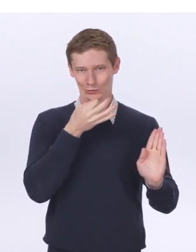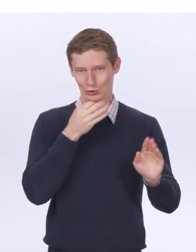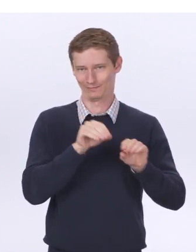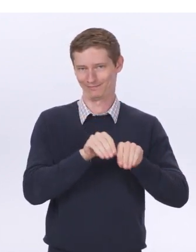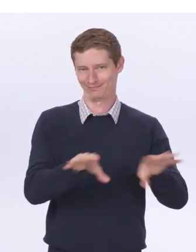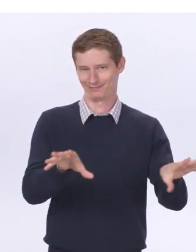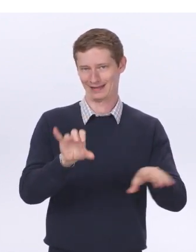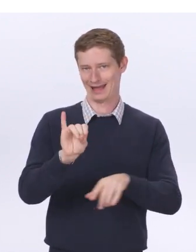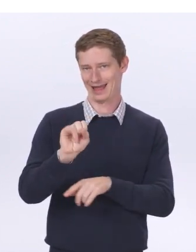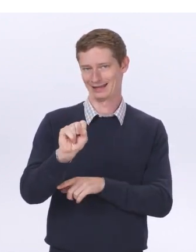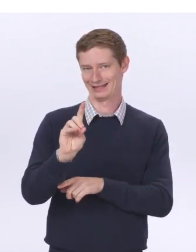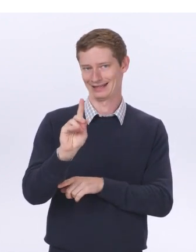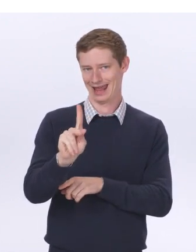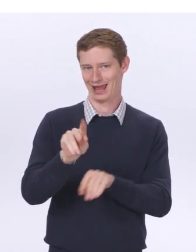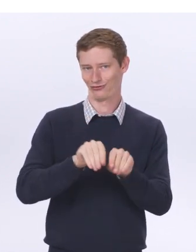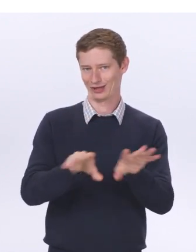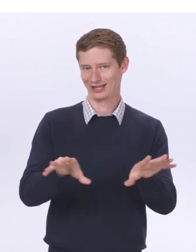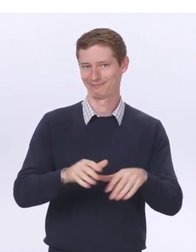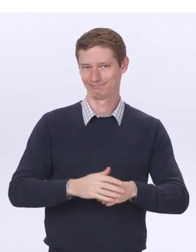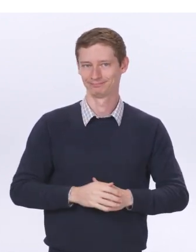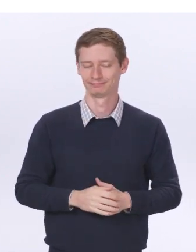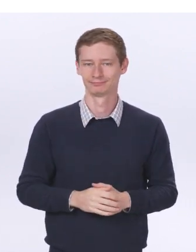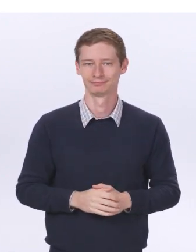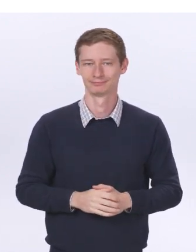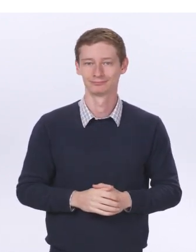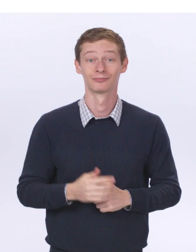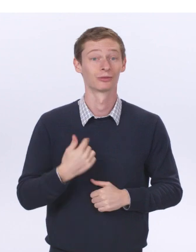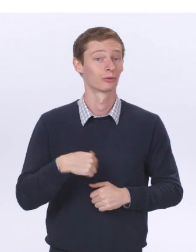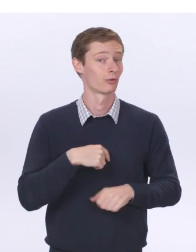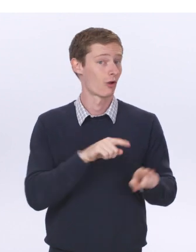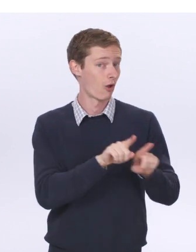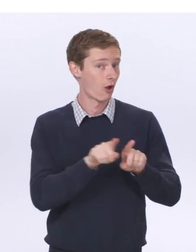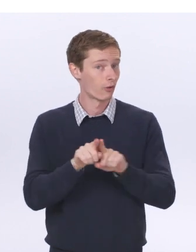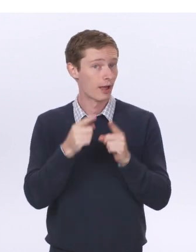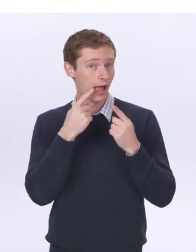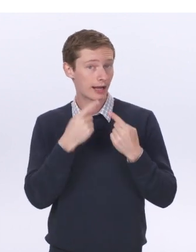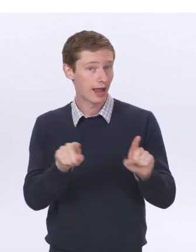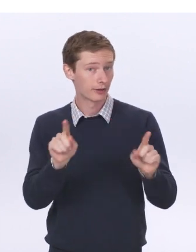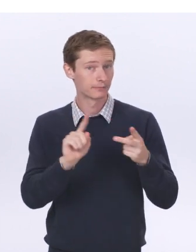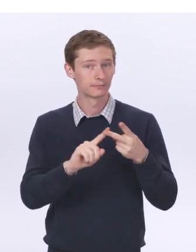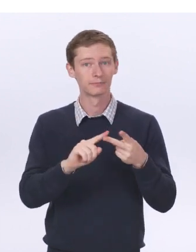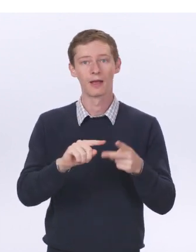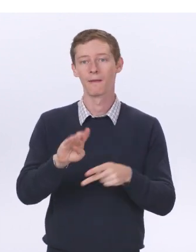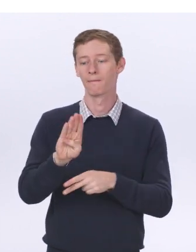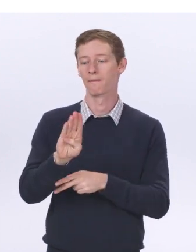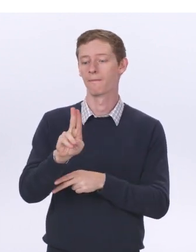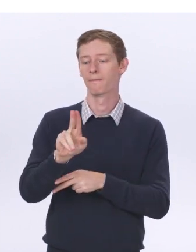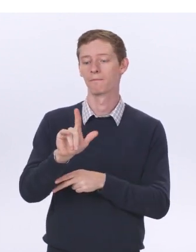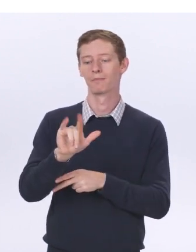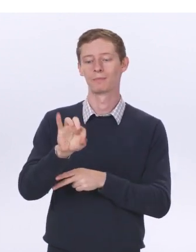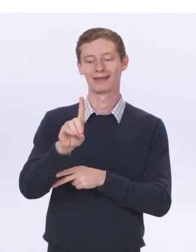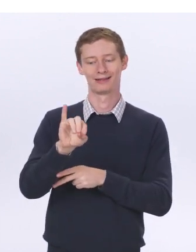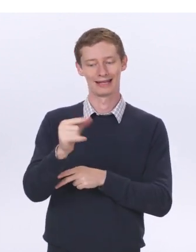We’re also announcing building block support for Interaction SDK. Building blocks are pre-configured prefabs